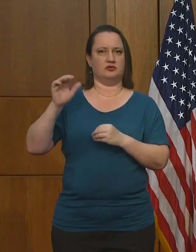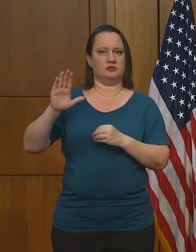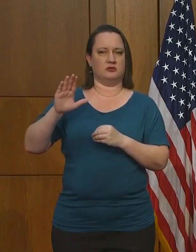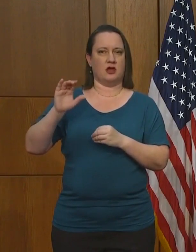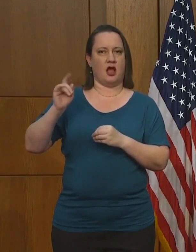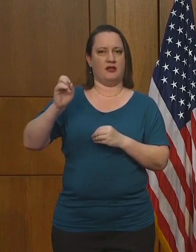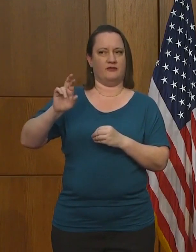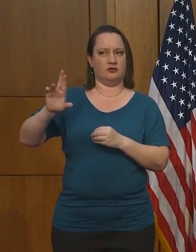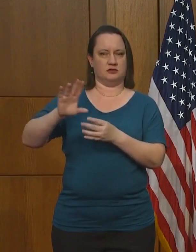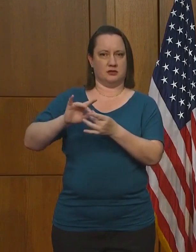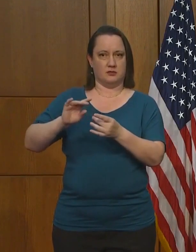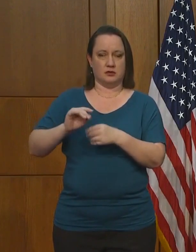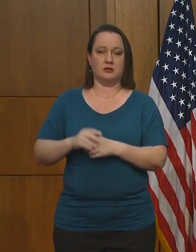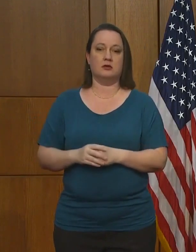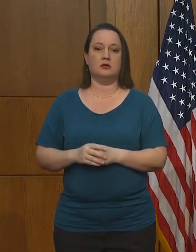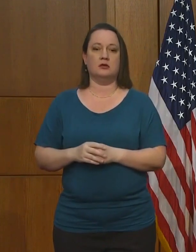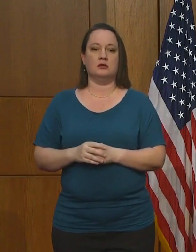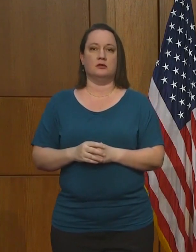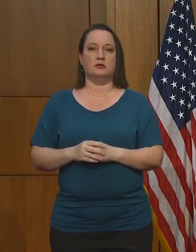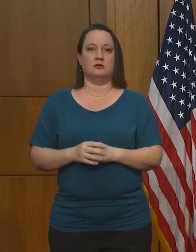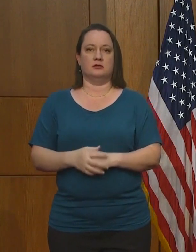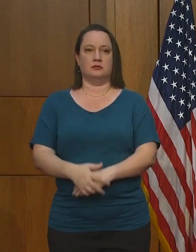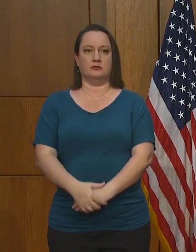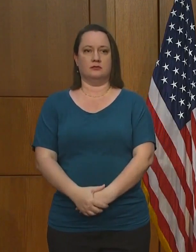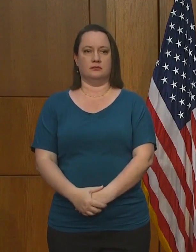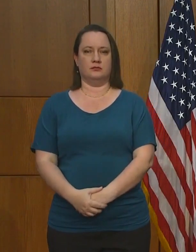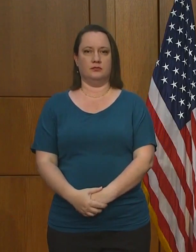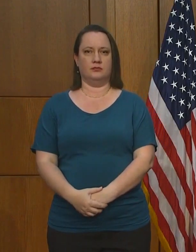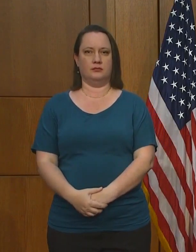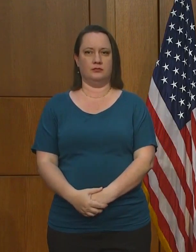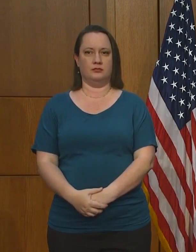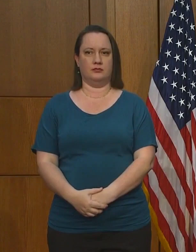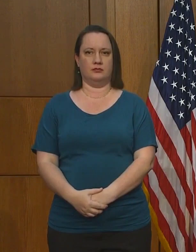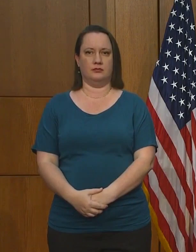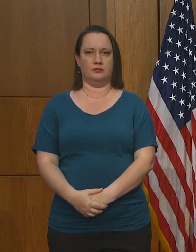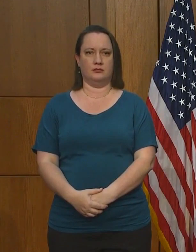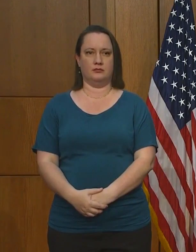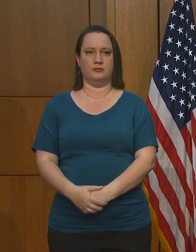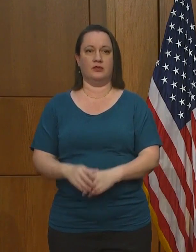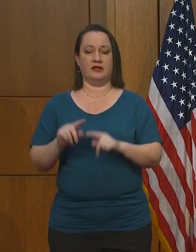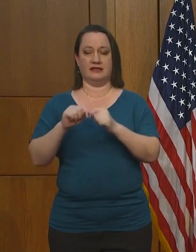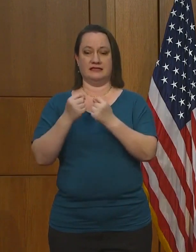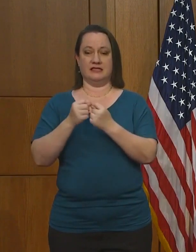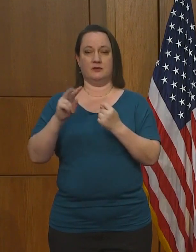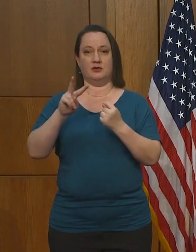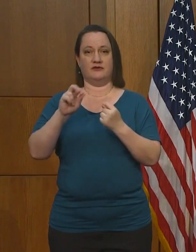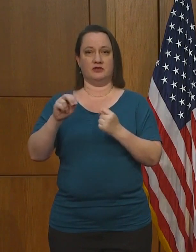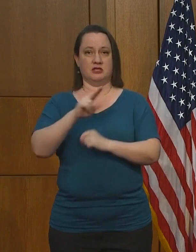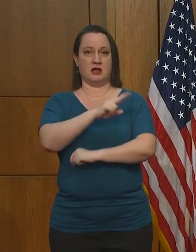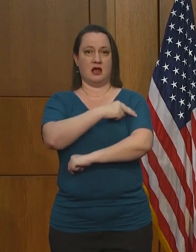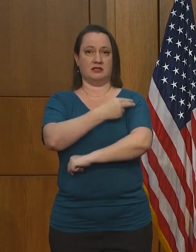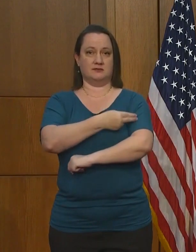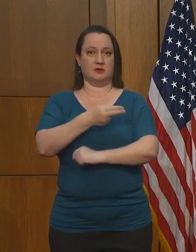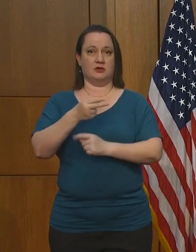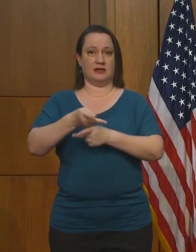JUST ADD TO WHAT COMMISSIONER OLIVER SAID WE DO HAVE THAT IN THE PUBLIC DOMAIN FOR EXAMPLE